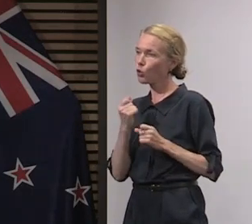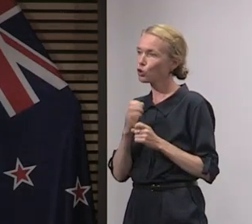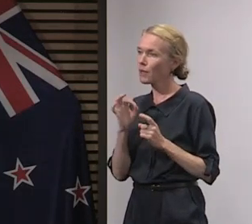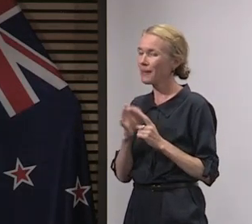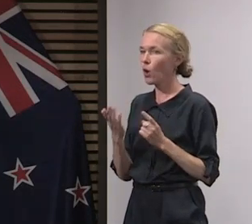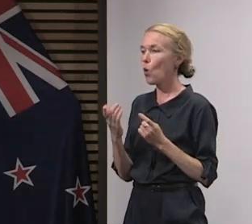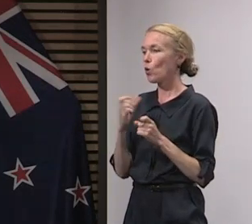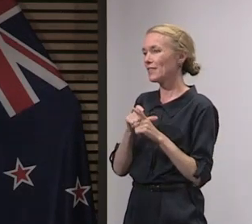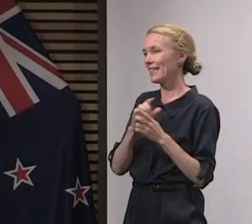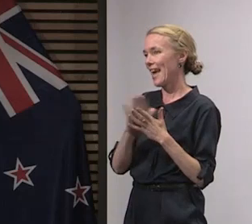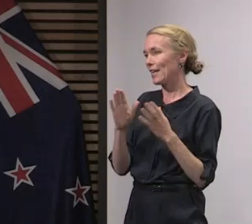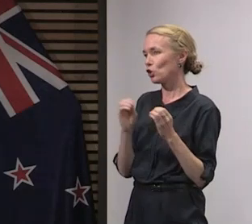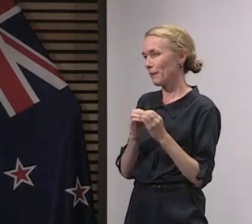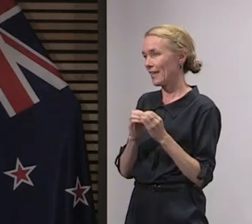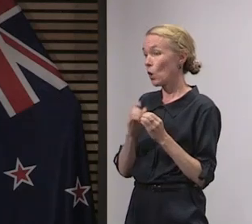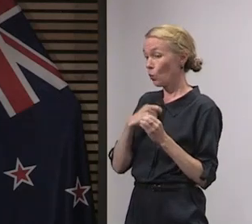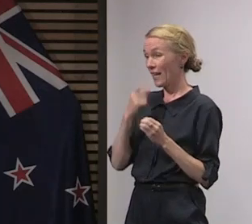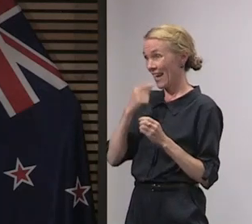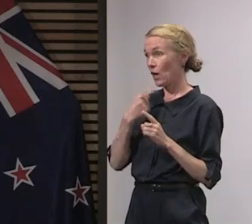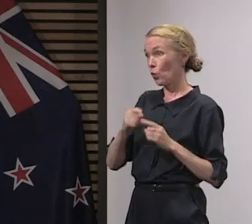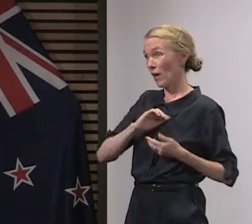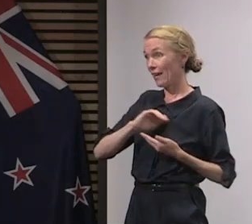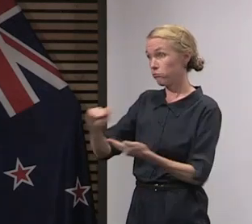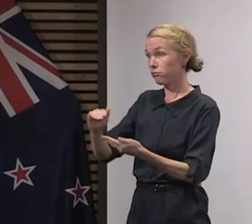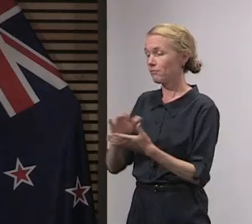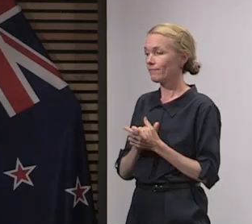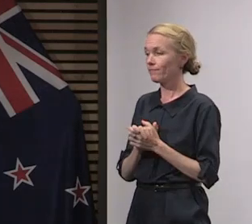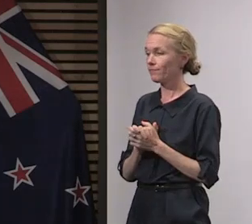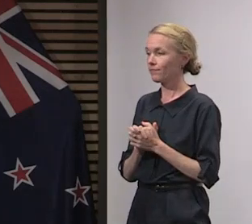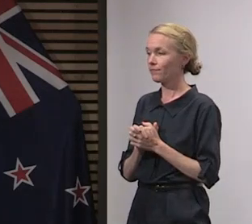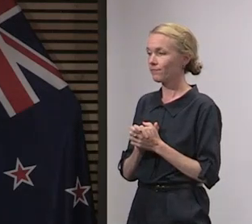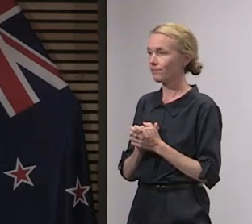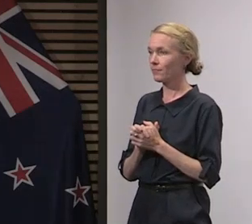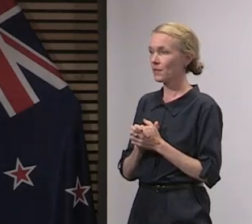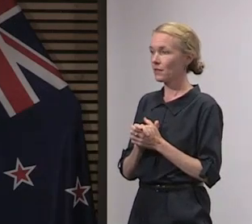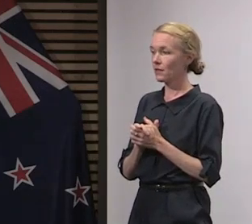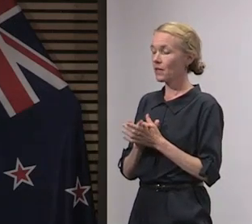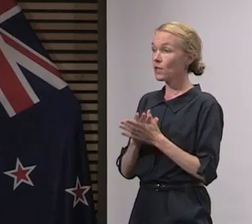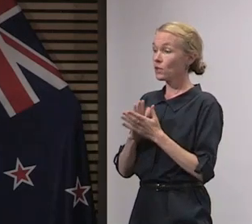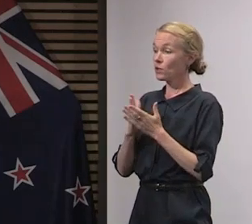They should be in close touch with the primary health organisation or the DHB. We can get swabs delivered very